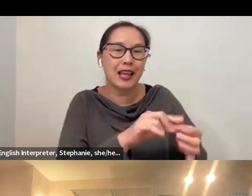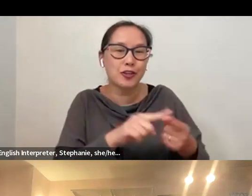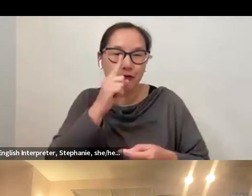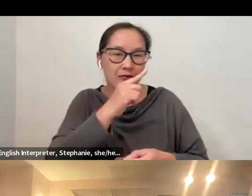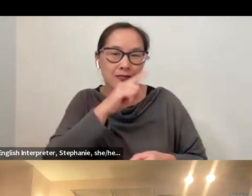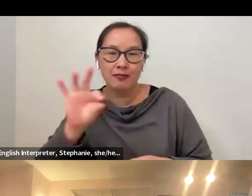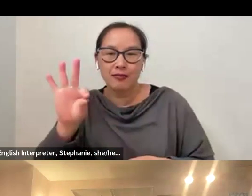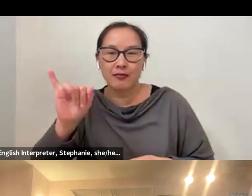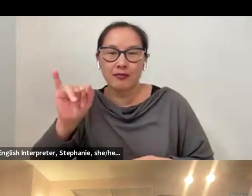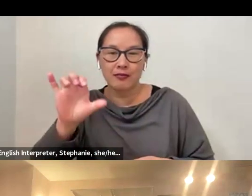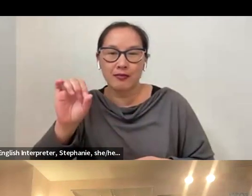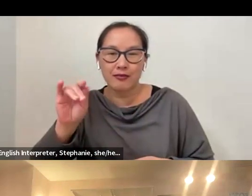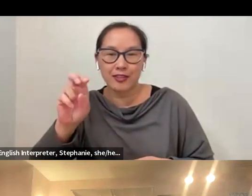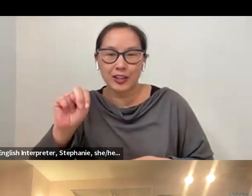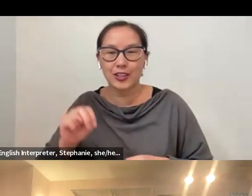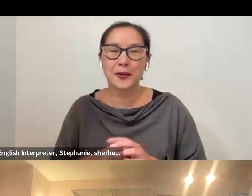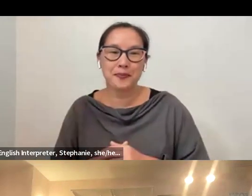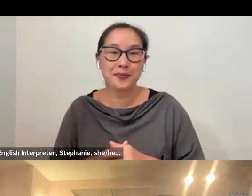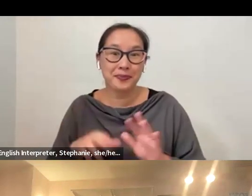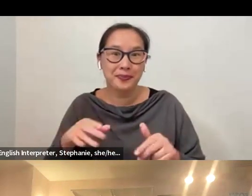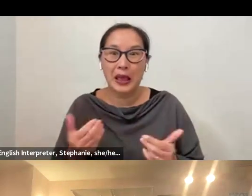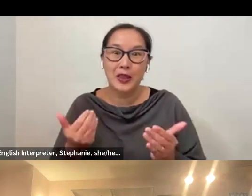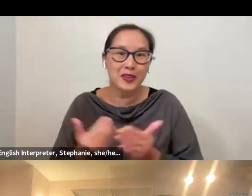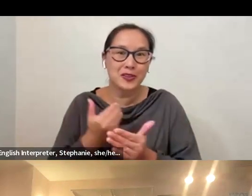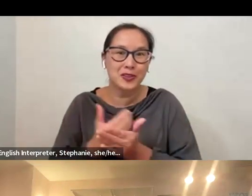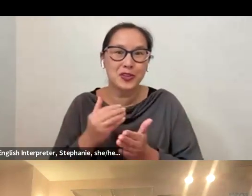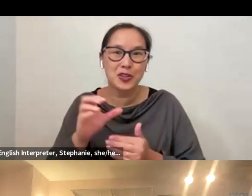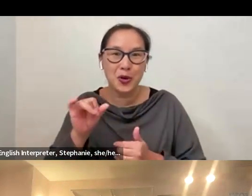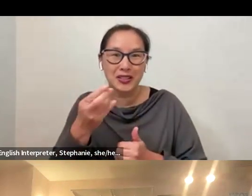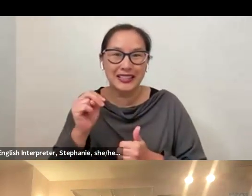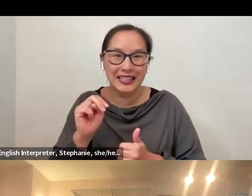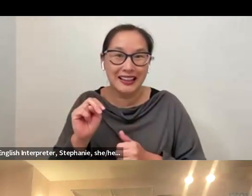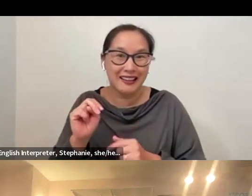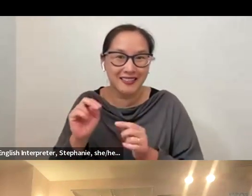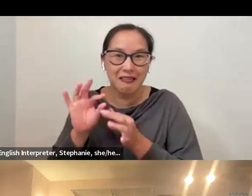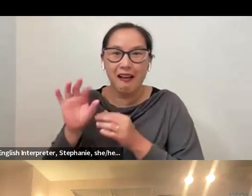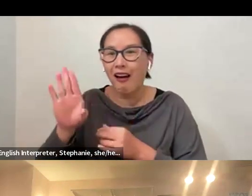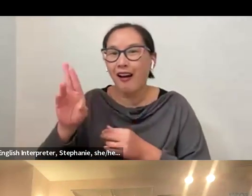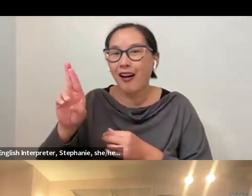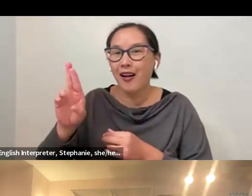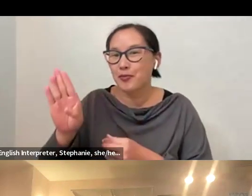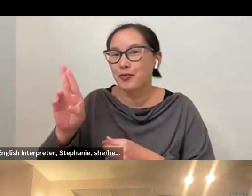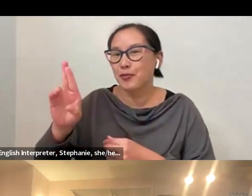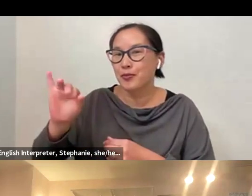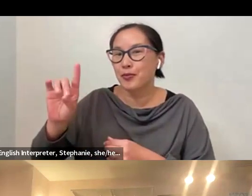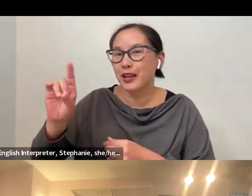which is the latest season of Bridgerton. I'll wait for the interpreters to spell that out.